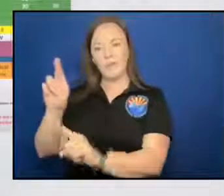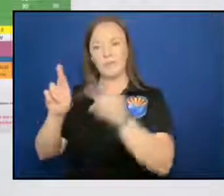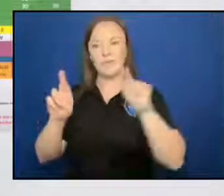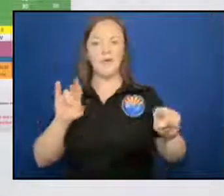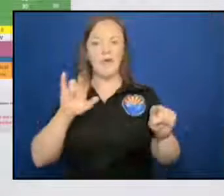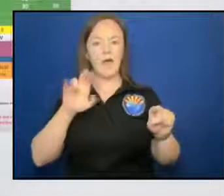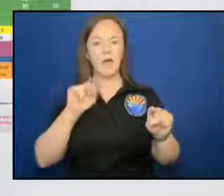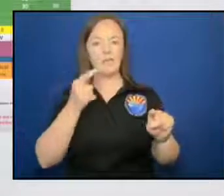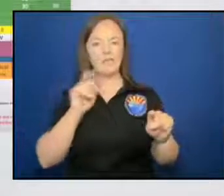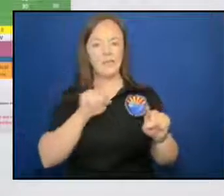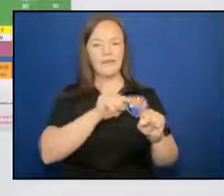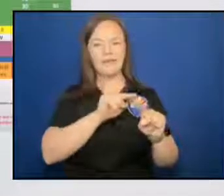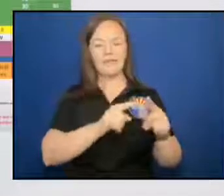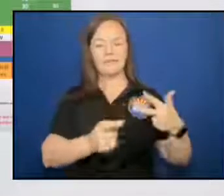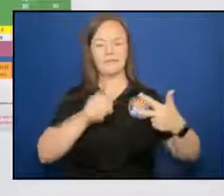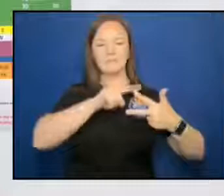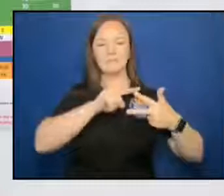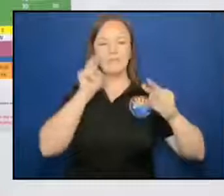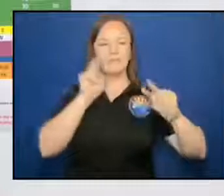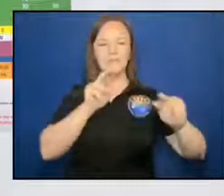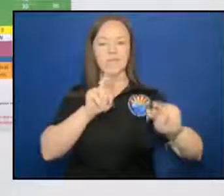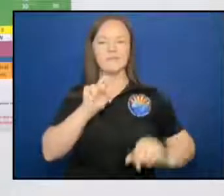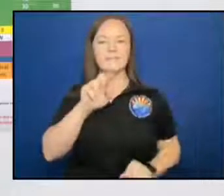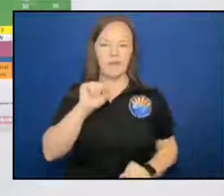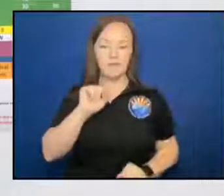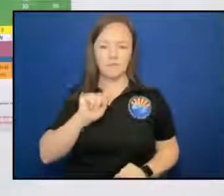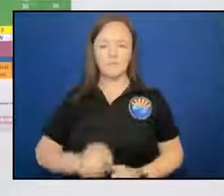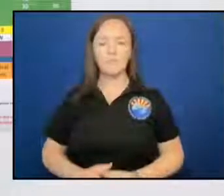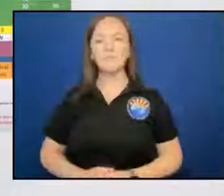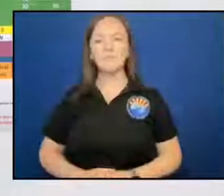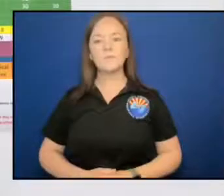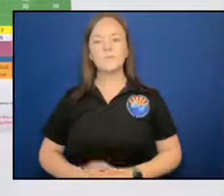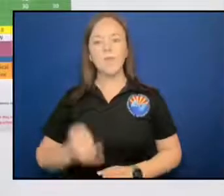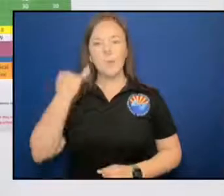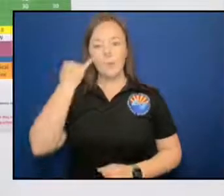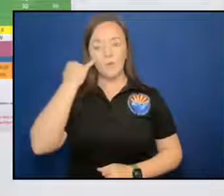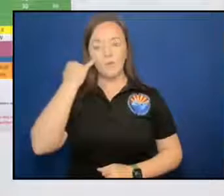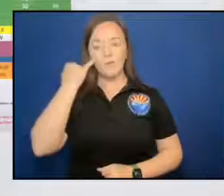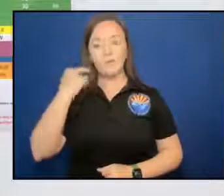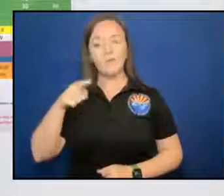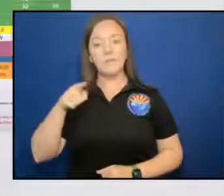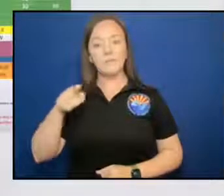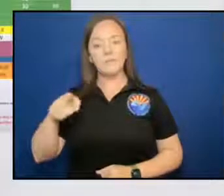ABOUT 12% FUEL MOISTURE AND SO THAT IS A ABOUT 2X4.